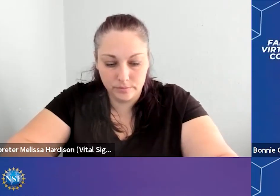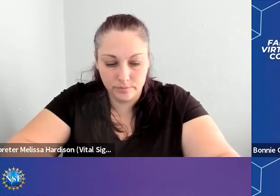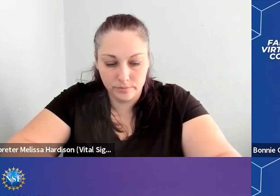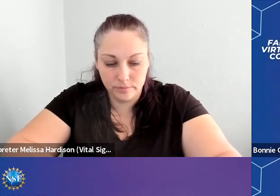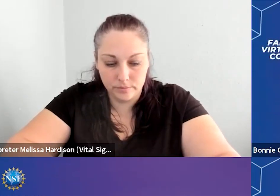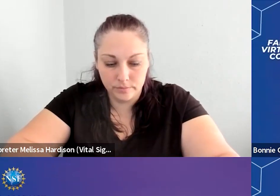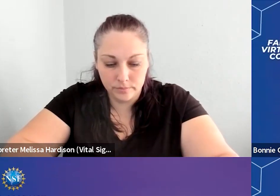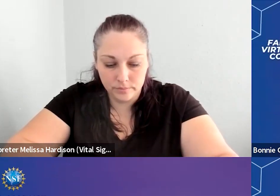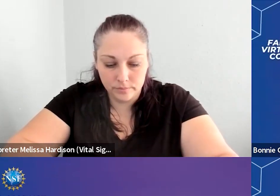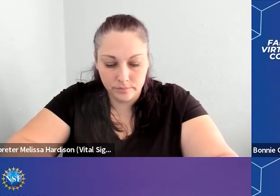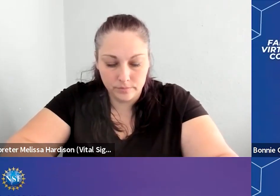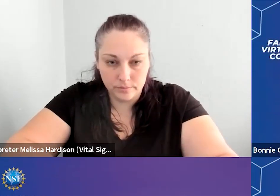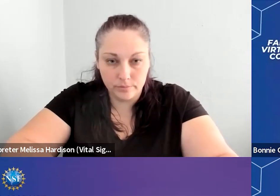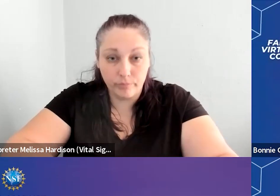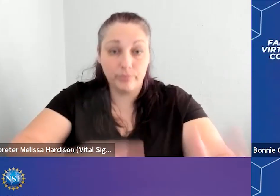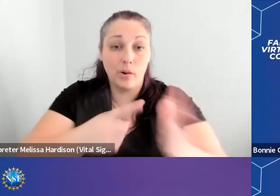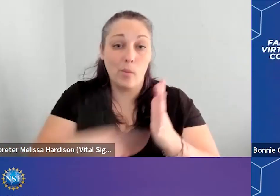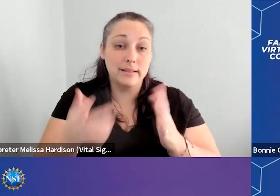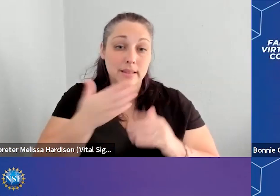out about opportunities in, you know,